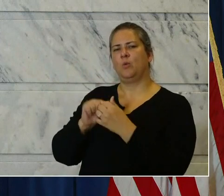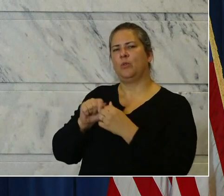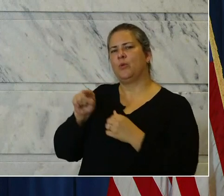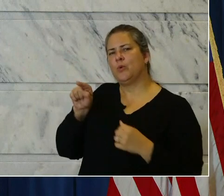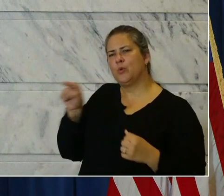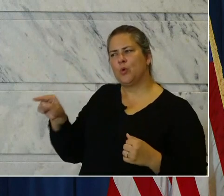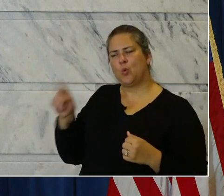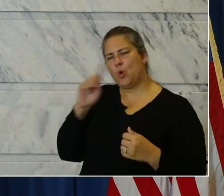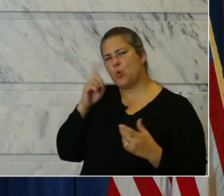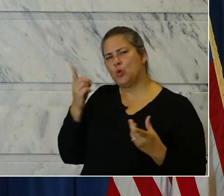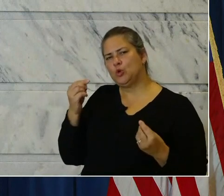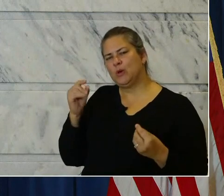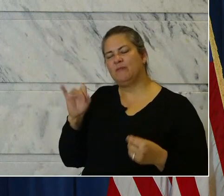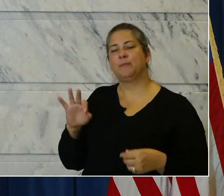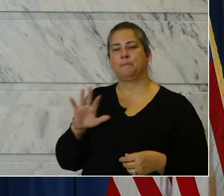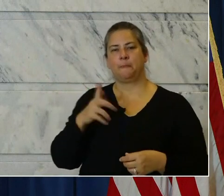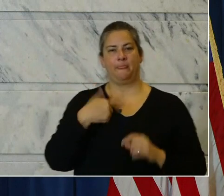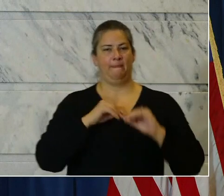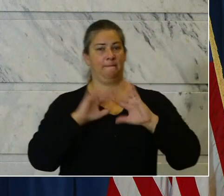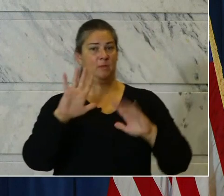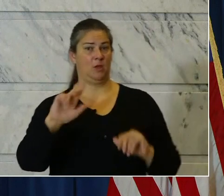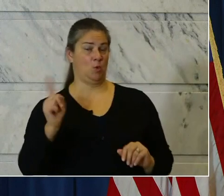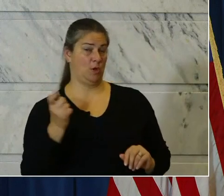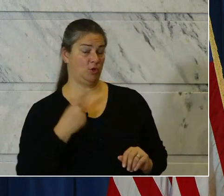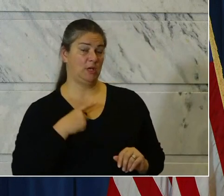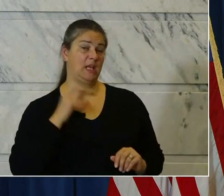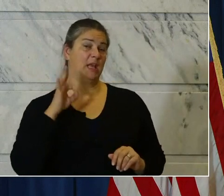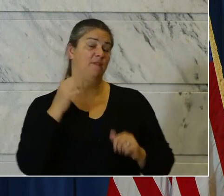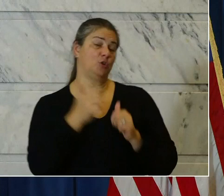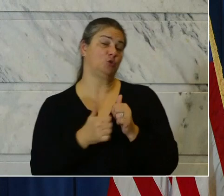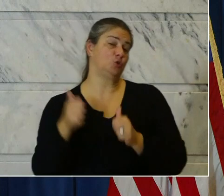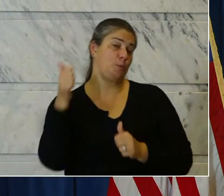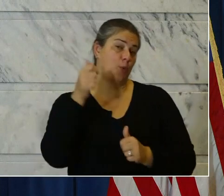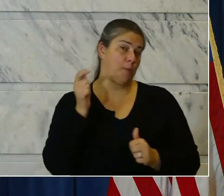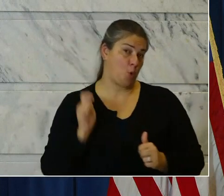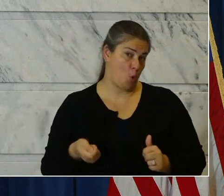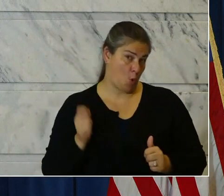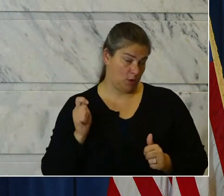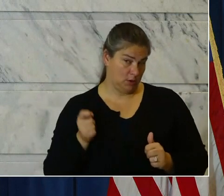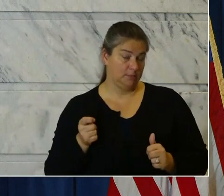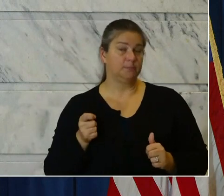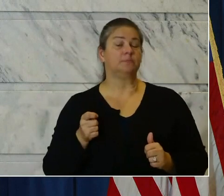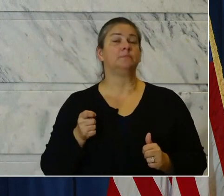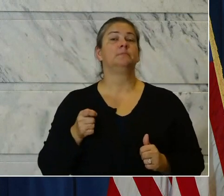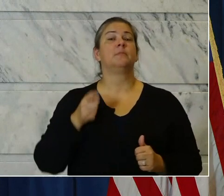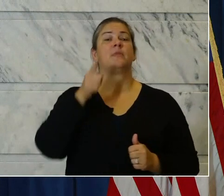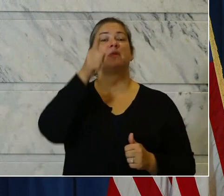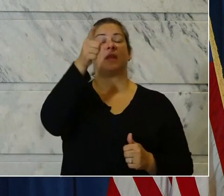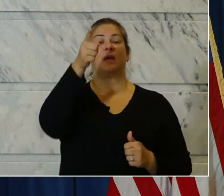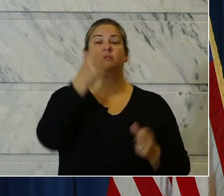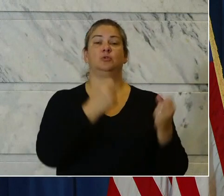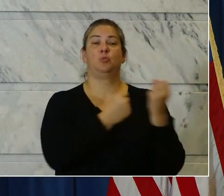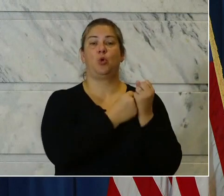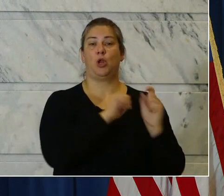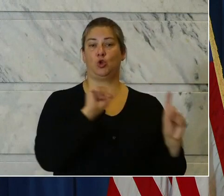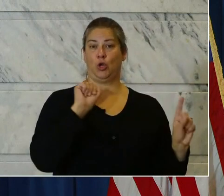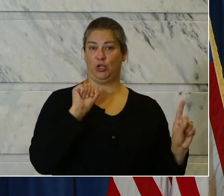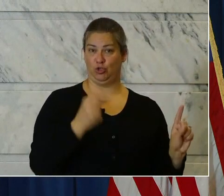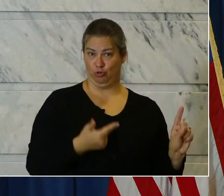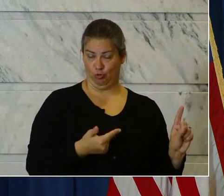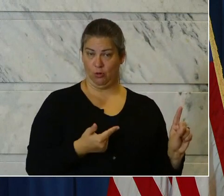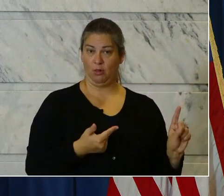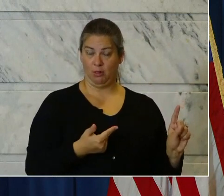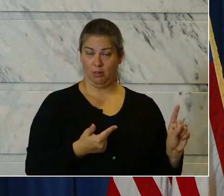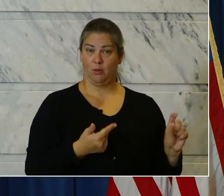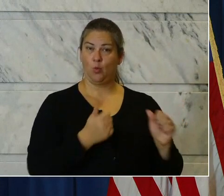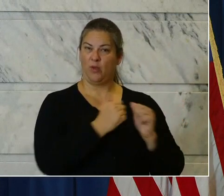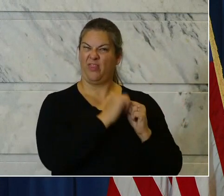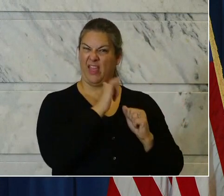MONTH WELL HOW MUCH ALIKE HATED.